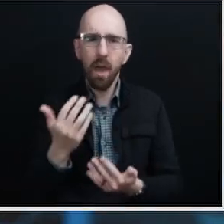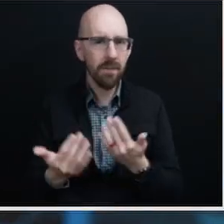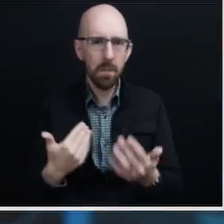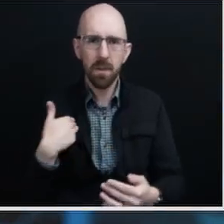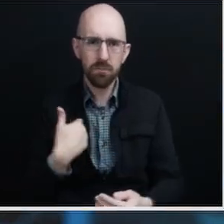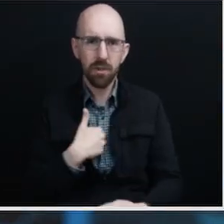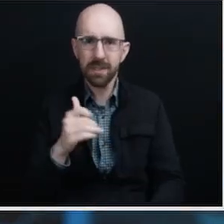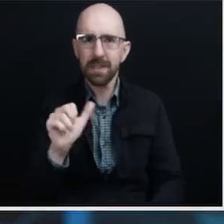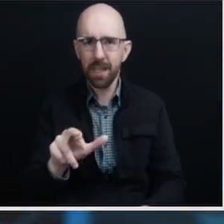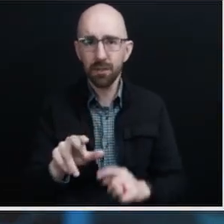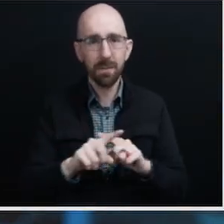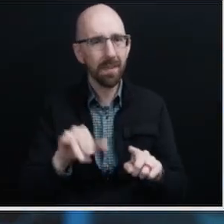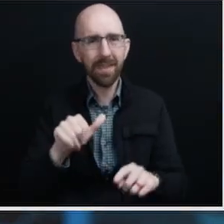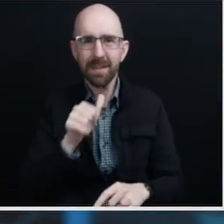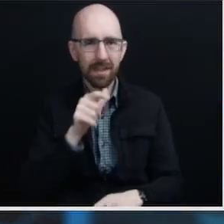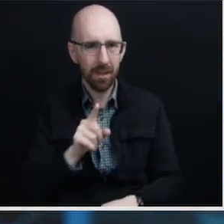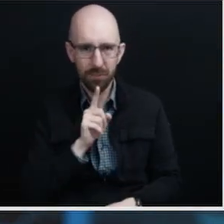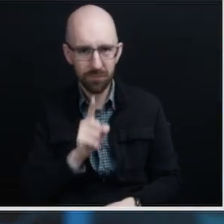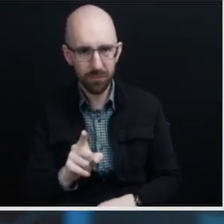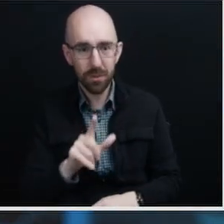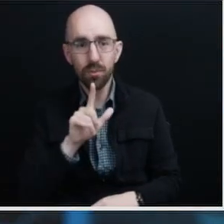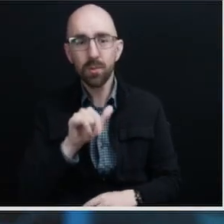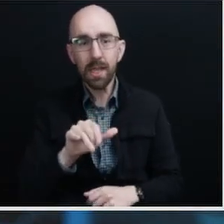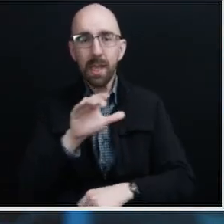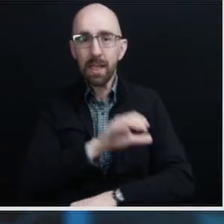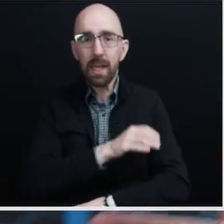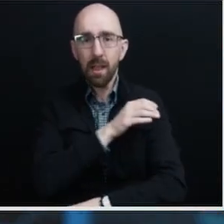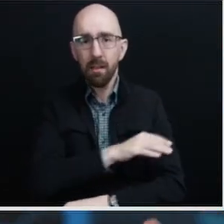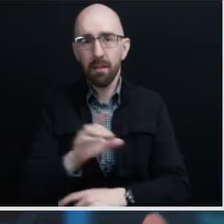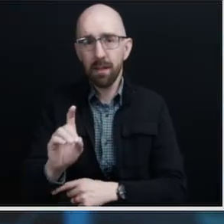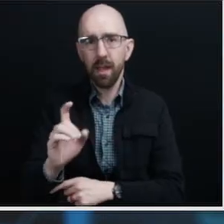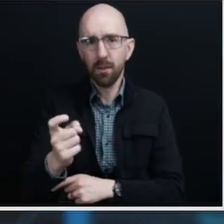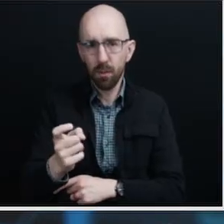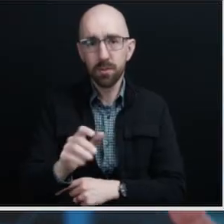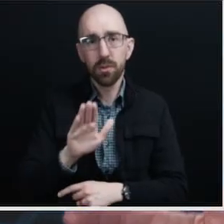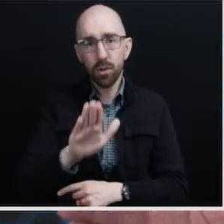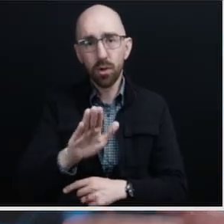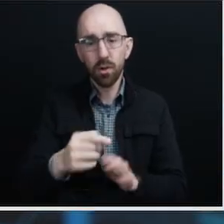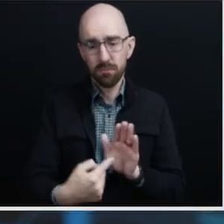but that's not true. It is truly a clinical diagnosis. Her presentation and being such an